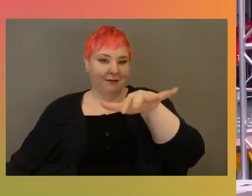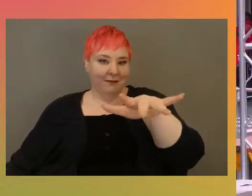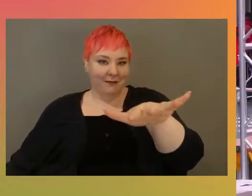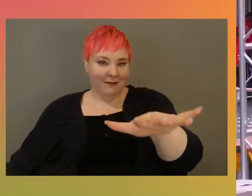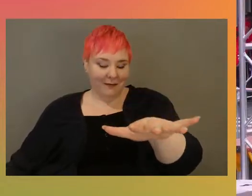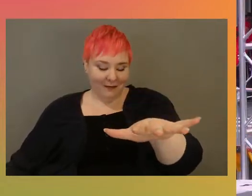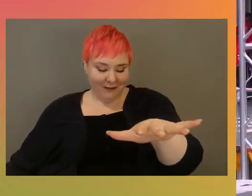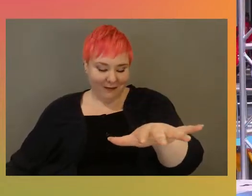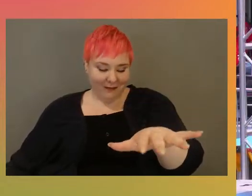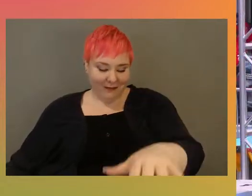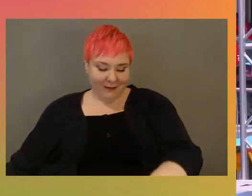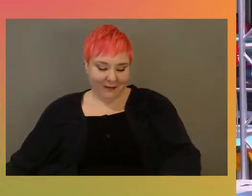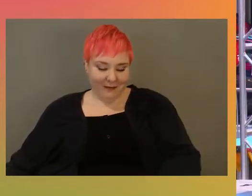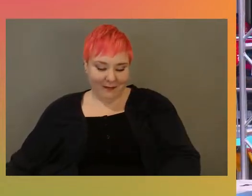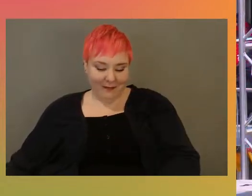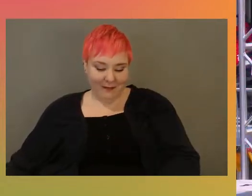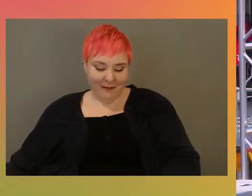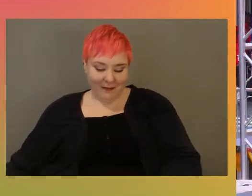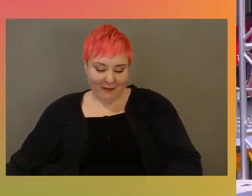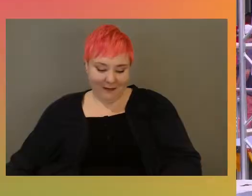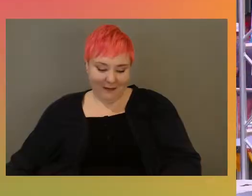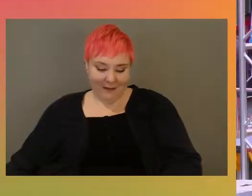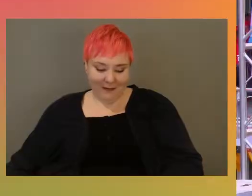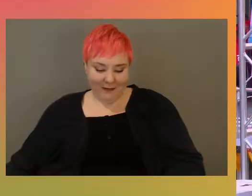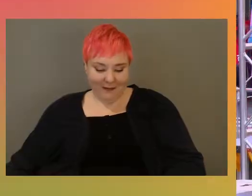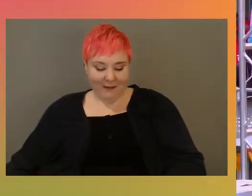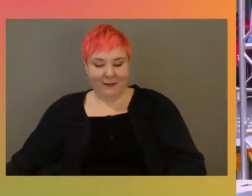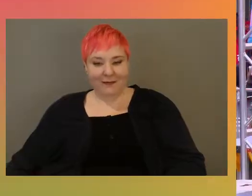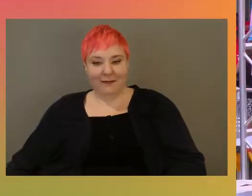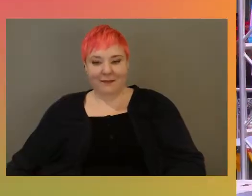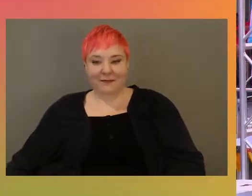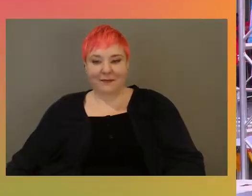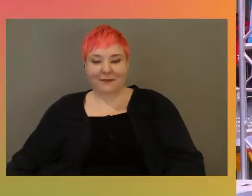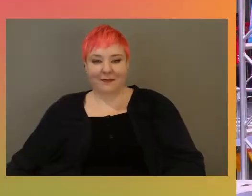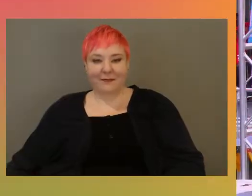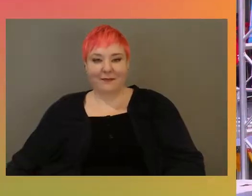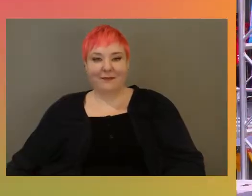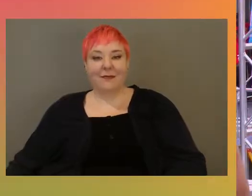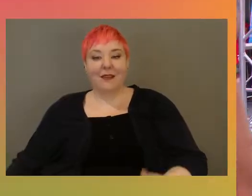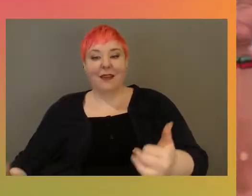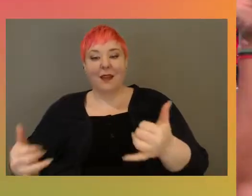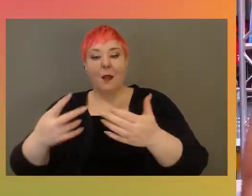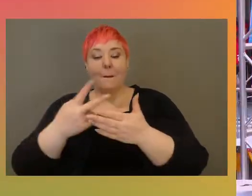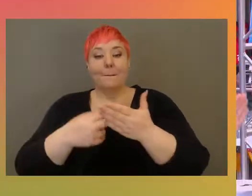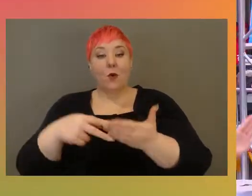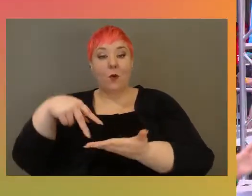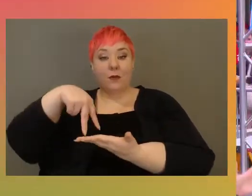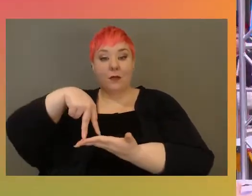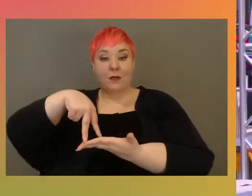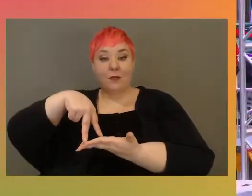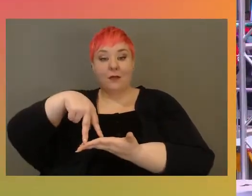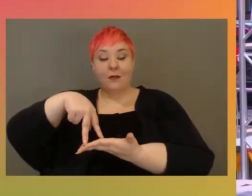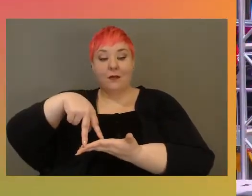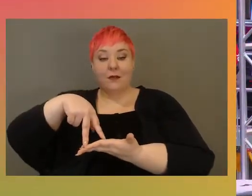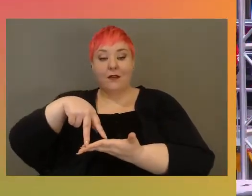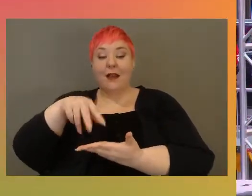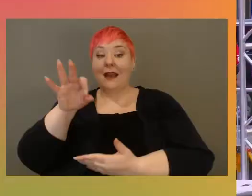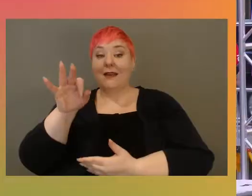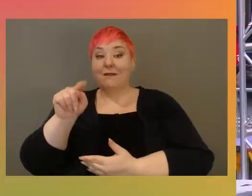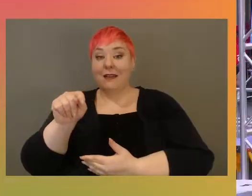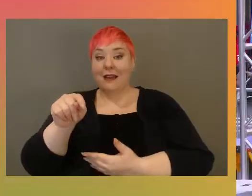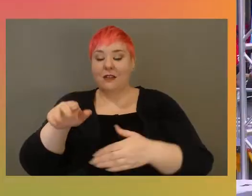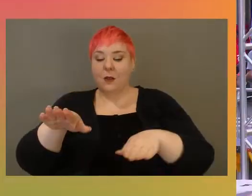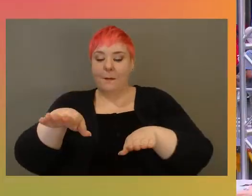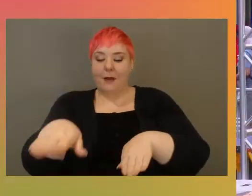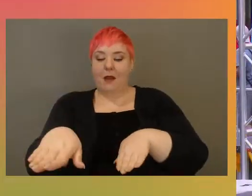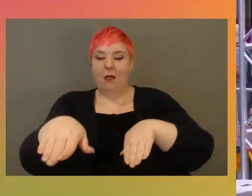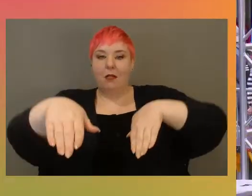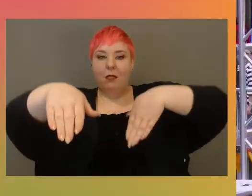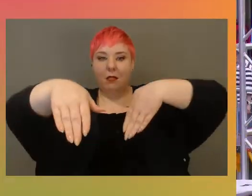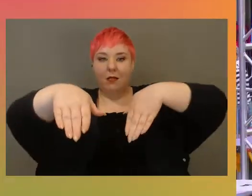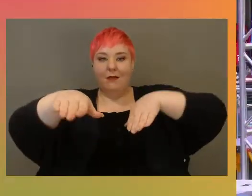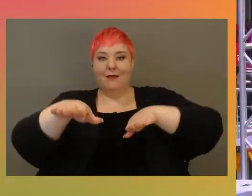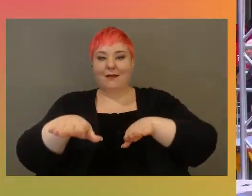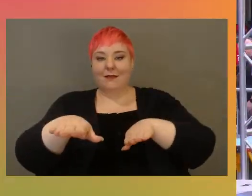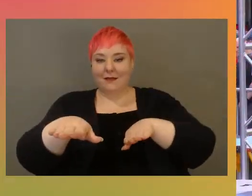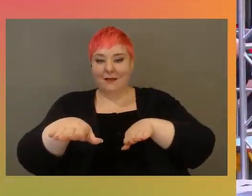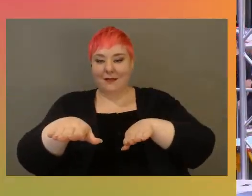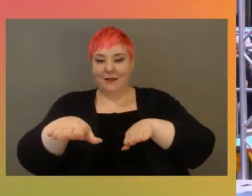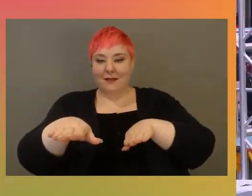GOOD.